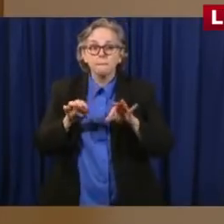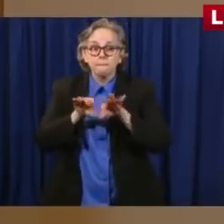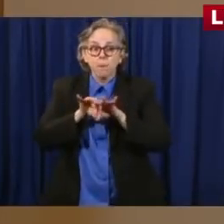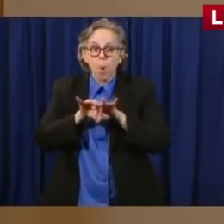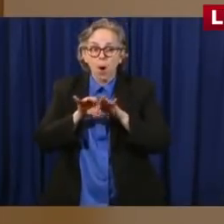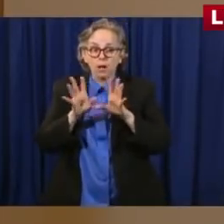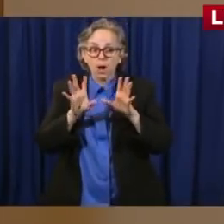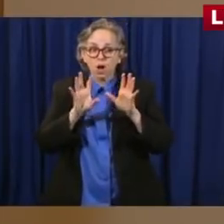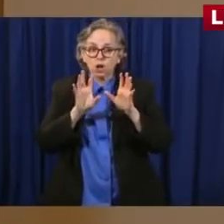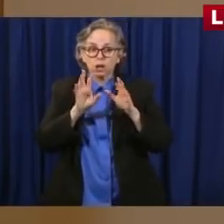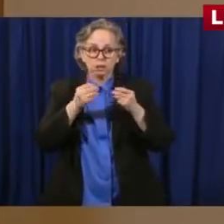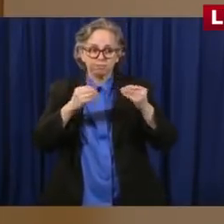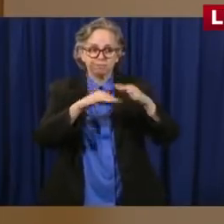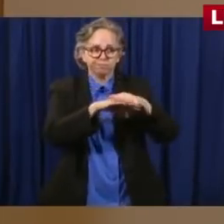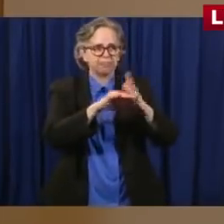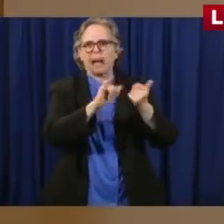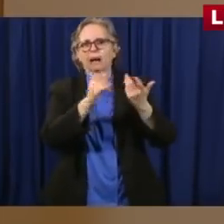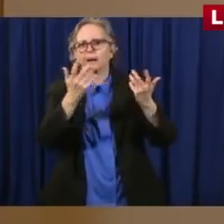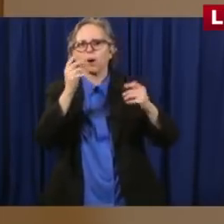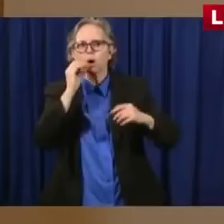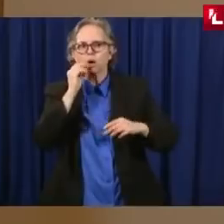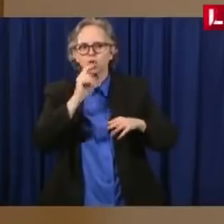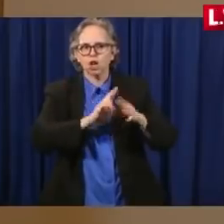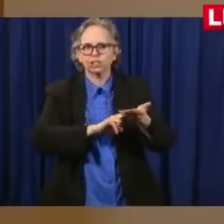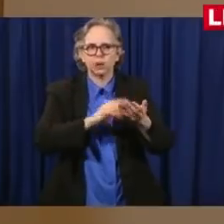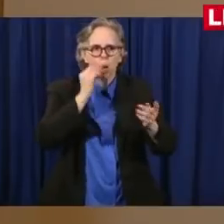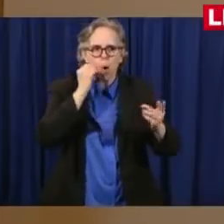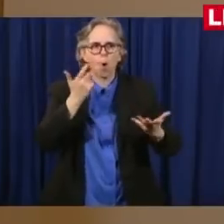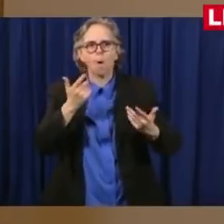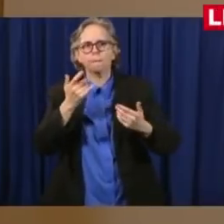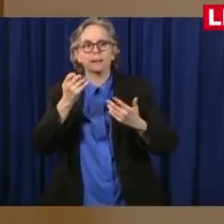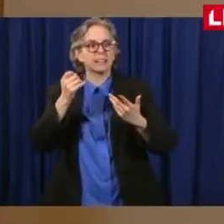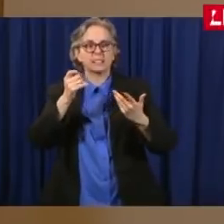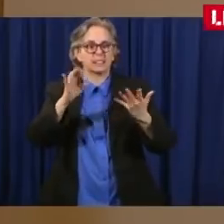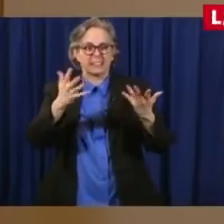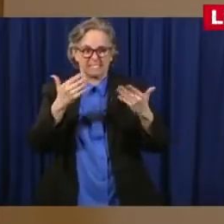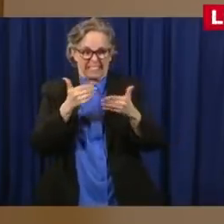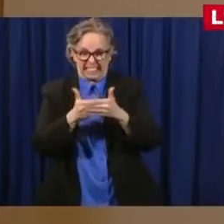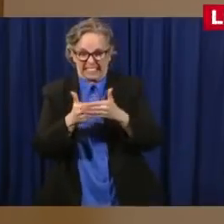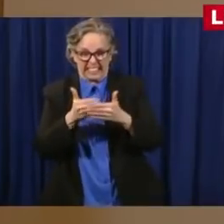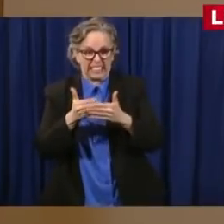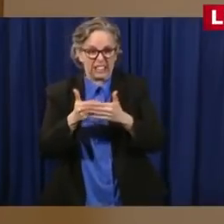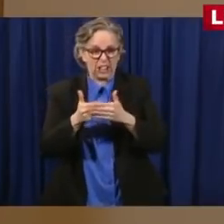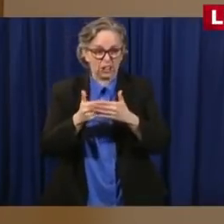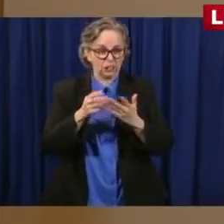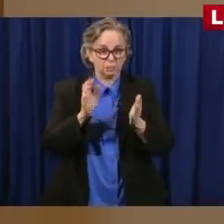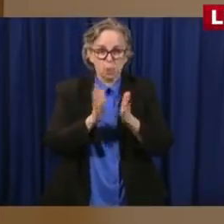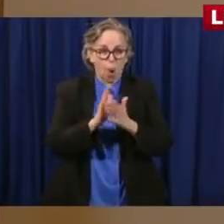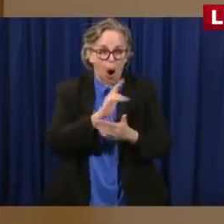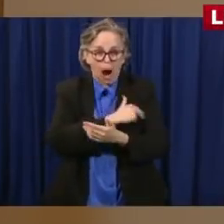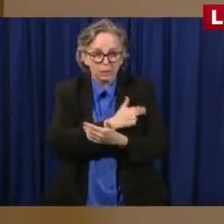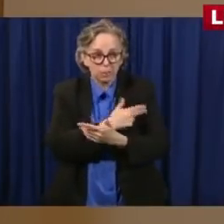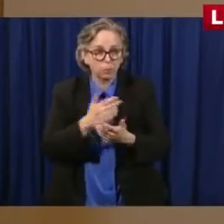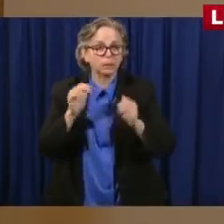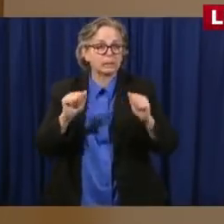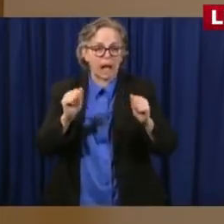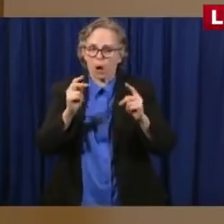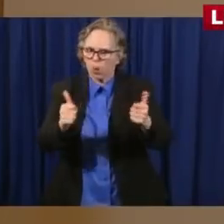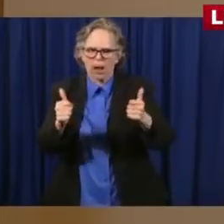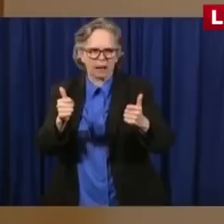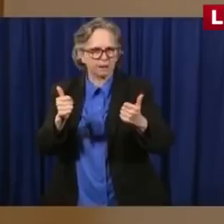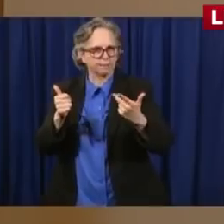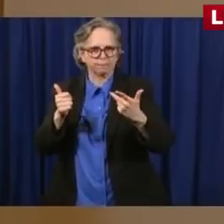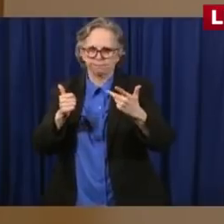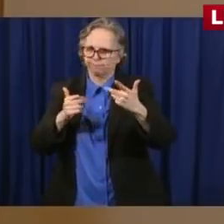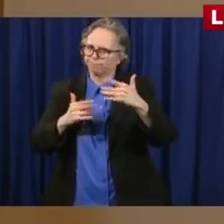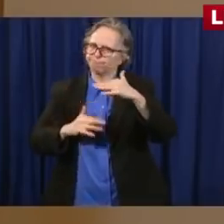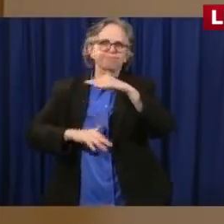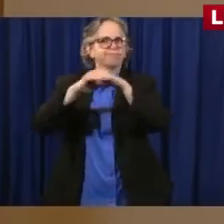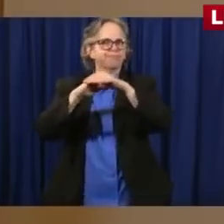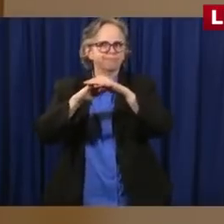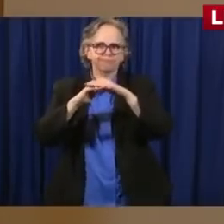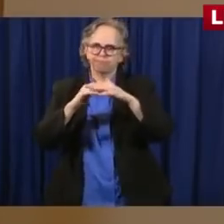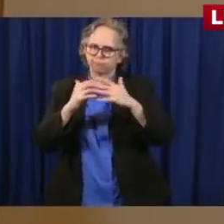IF IT IS A NURSING HOME, AT SMALL, LOCAL HOSPITALS, THEY EXCEED THAT CAPACITY.